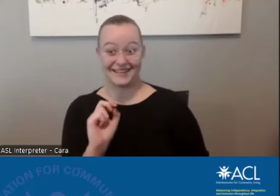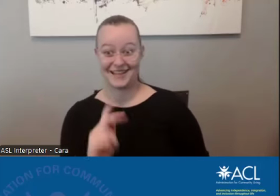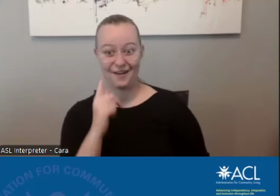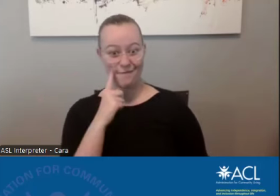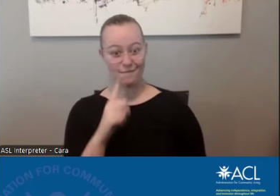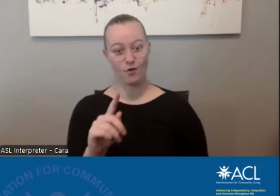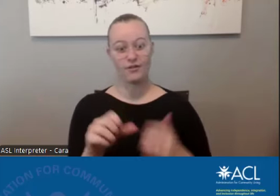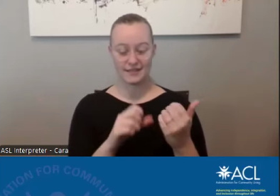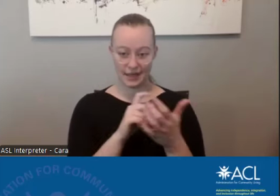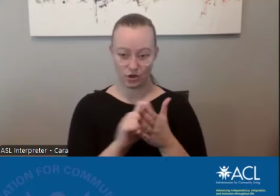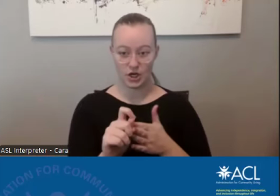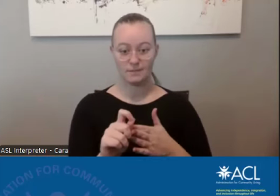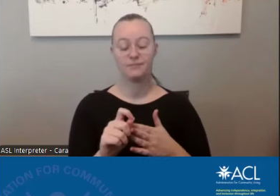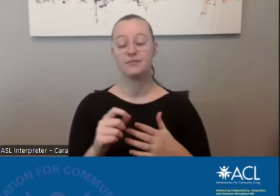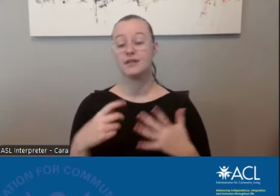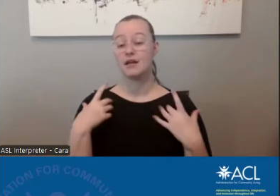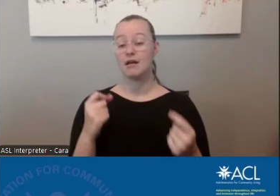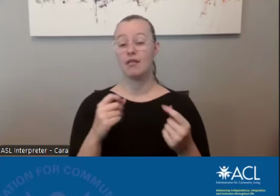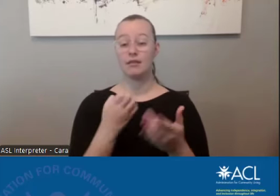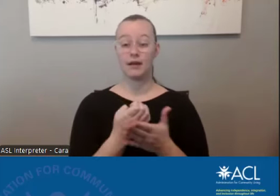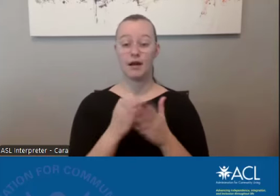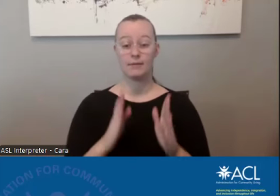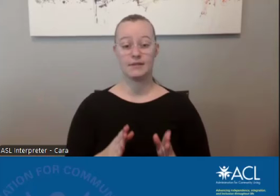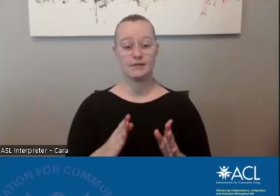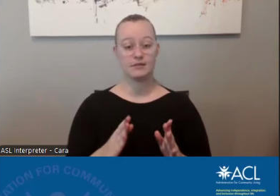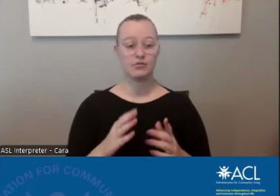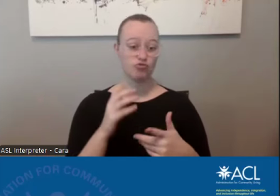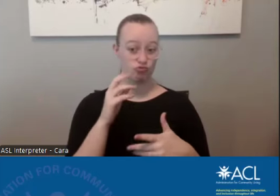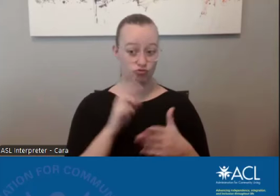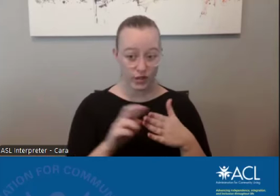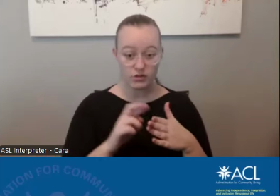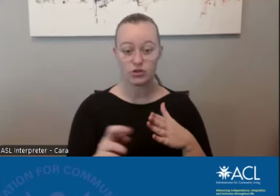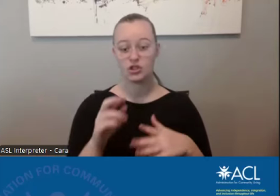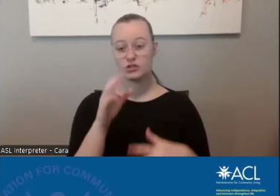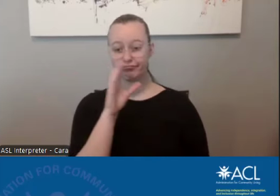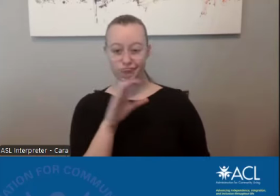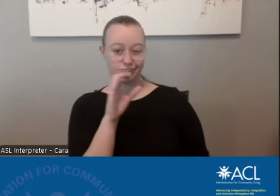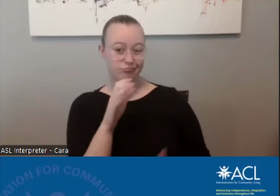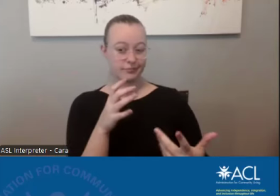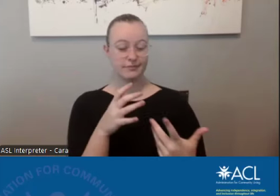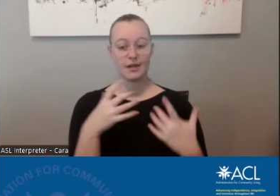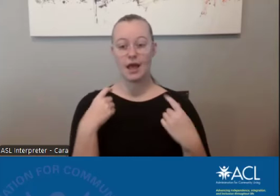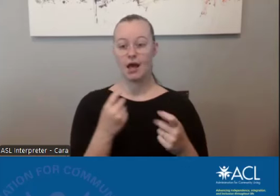She's a health economist and general internist whose research investigates healthcare delivery financing and policy